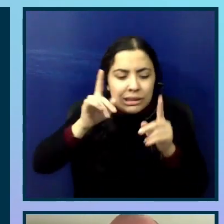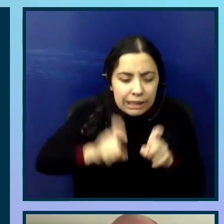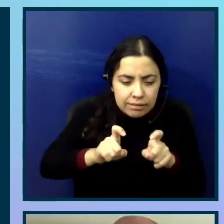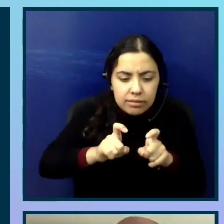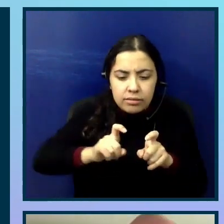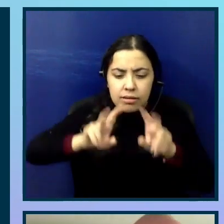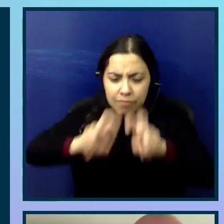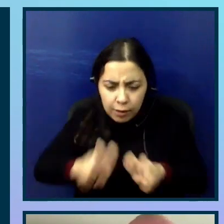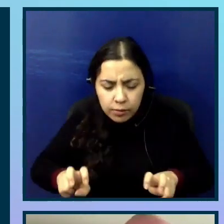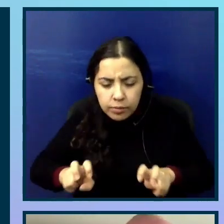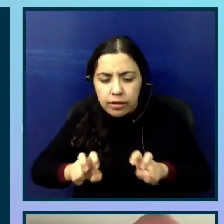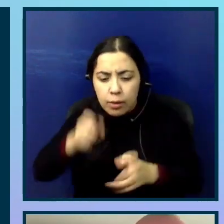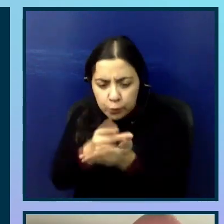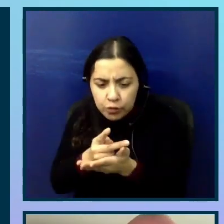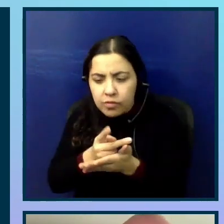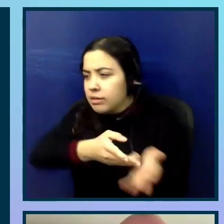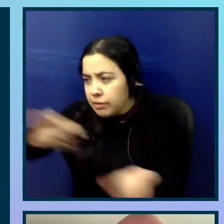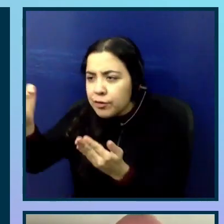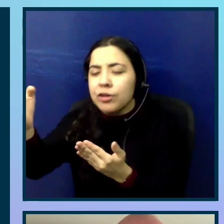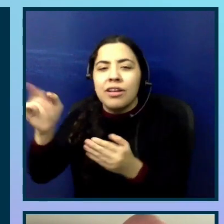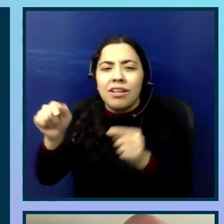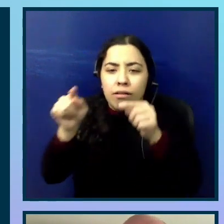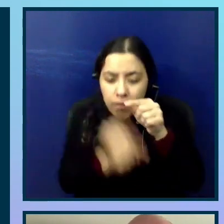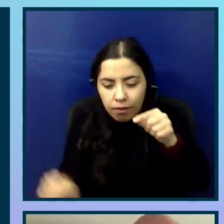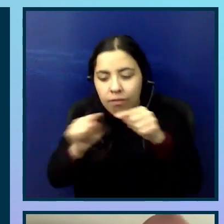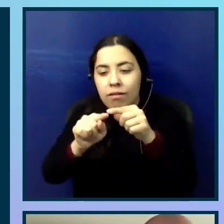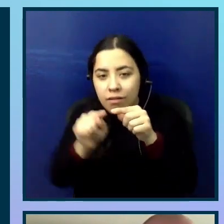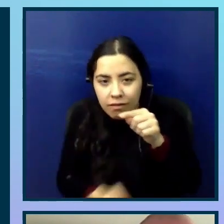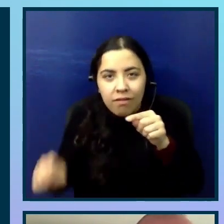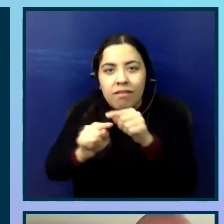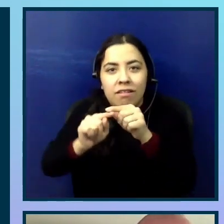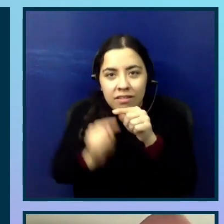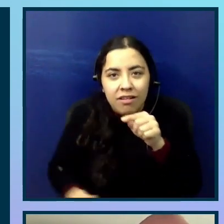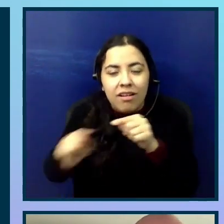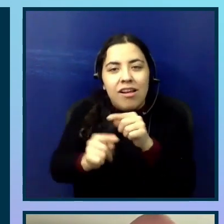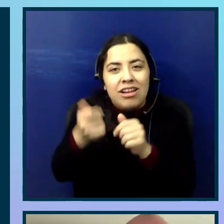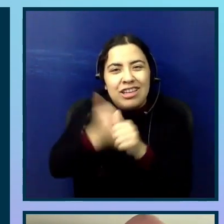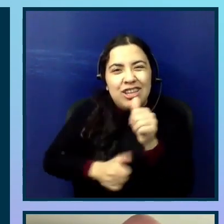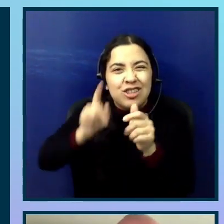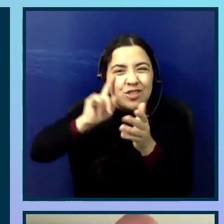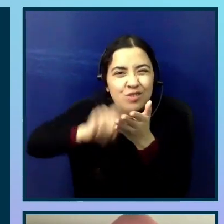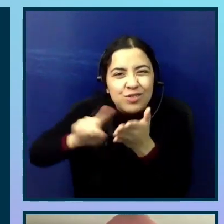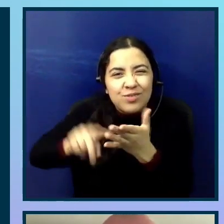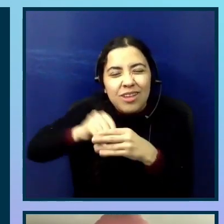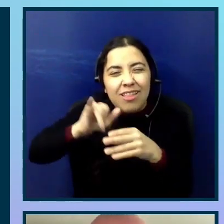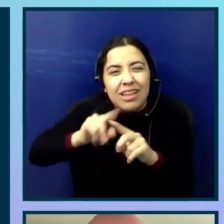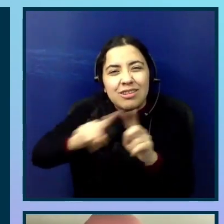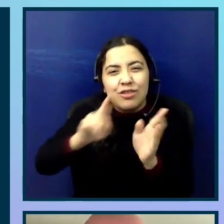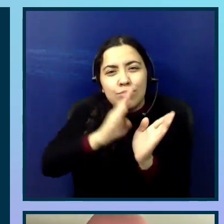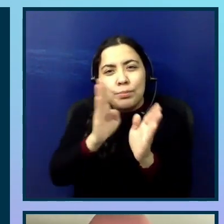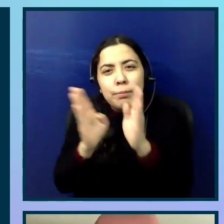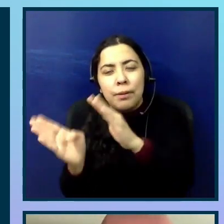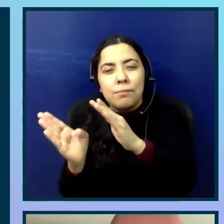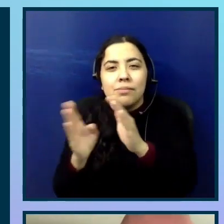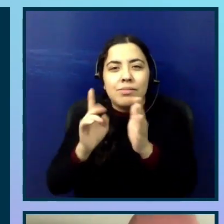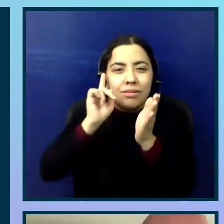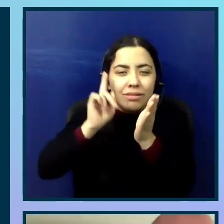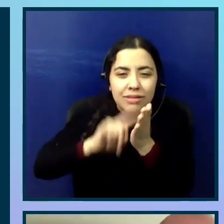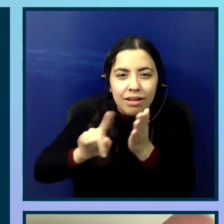And we're in these cycles and different types of research sit within those. Within tests we would probably do, it's one research.